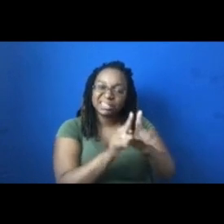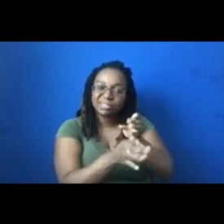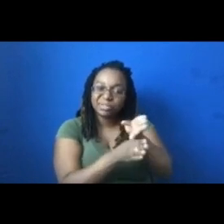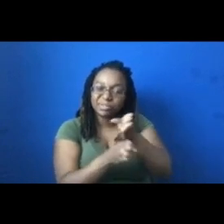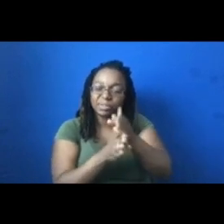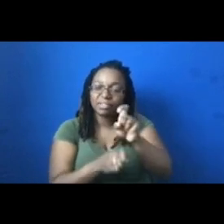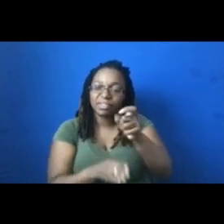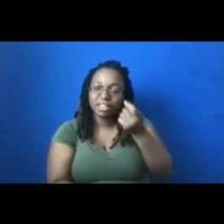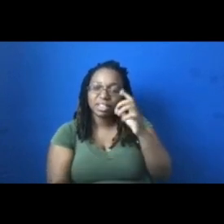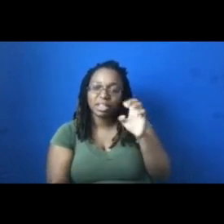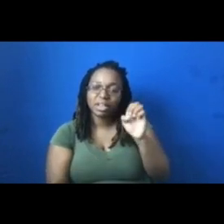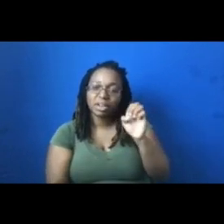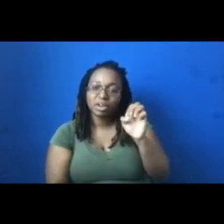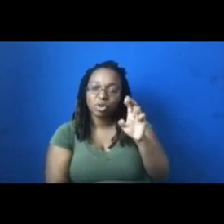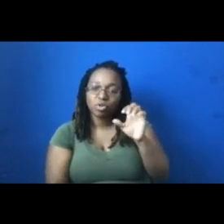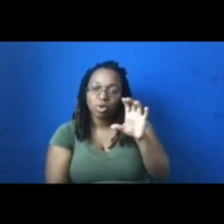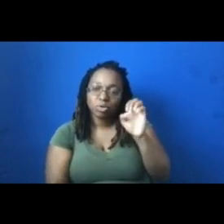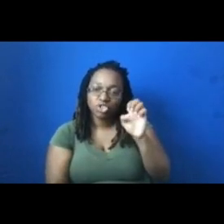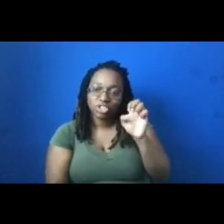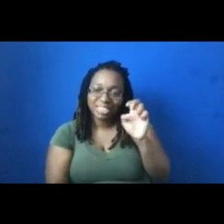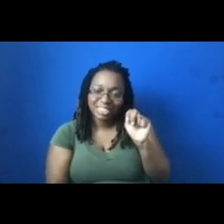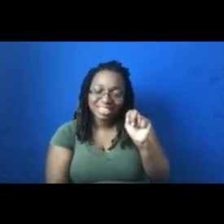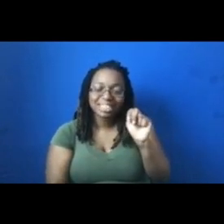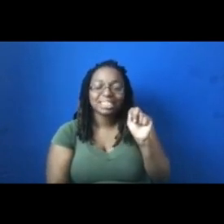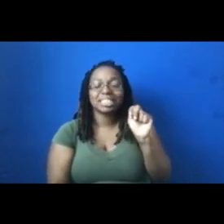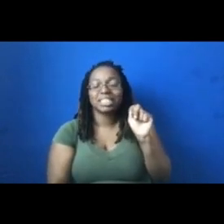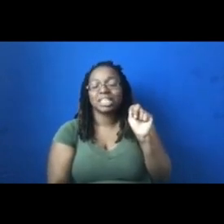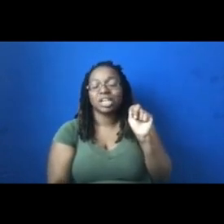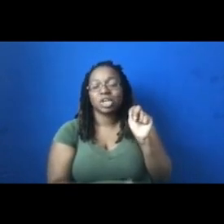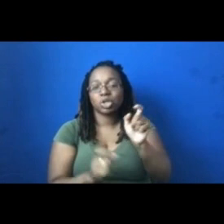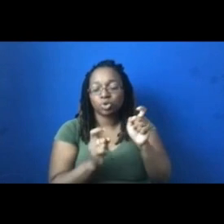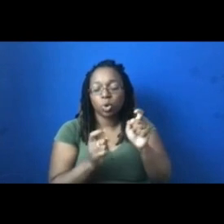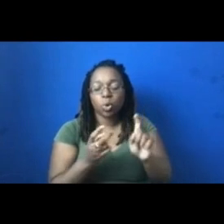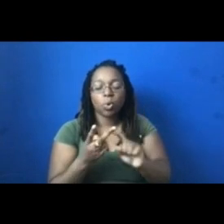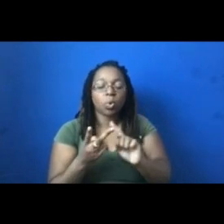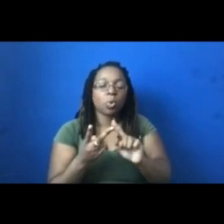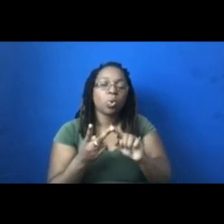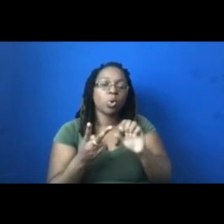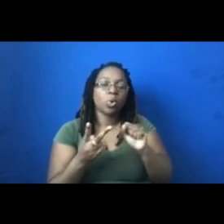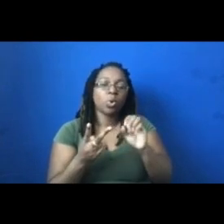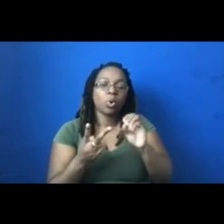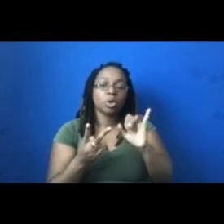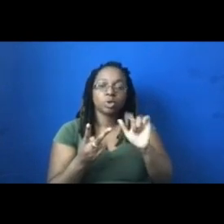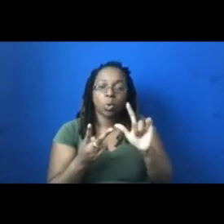soils, you know, basic civil engineering kind of principles.